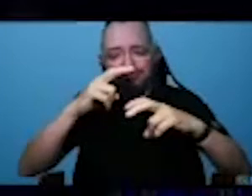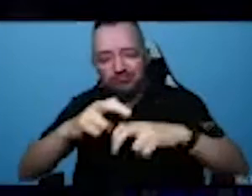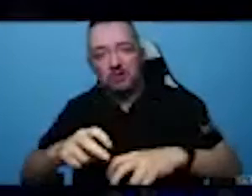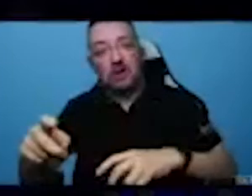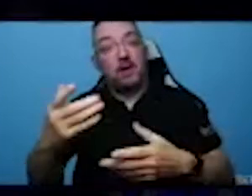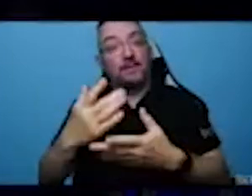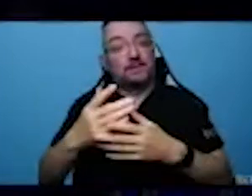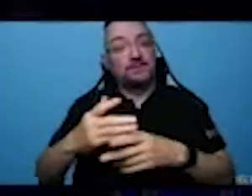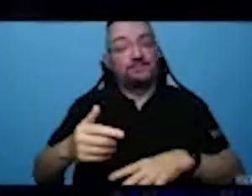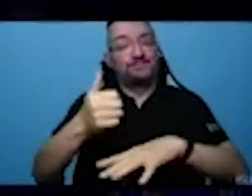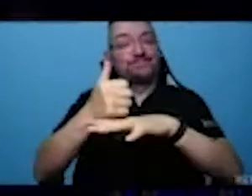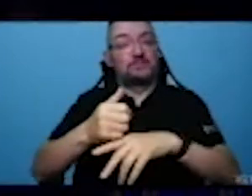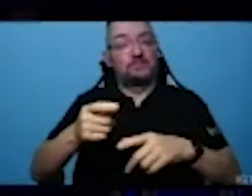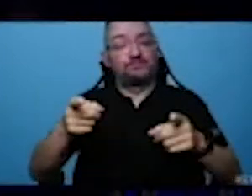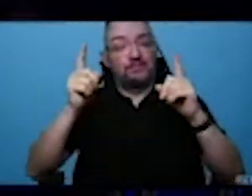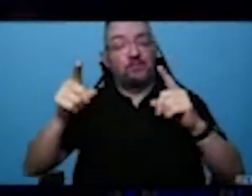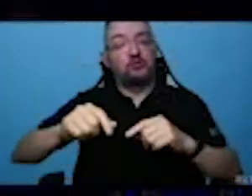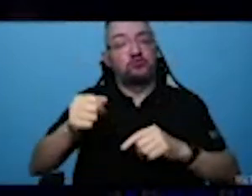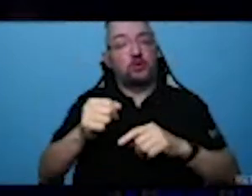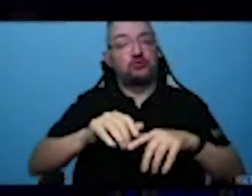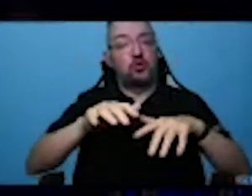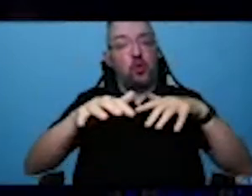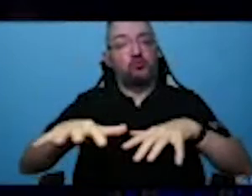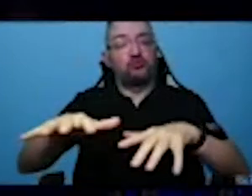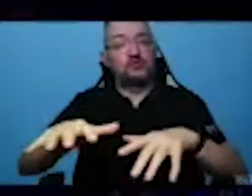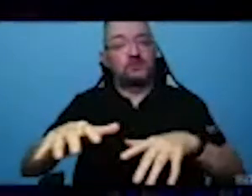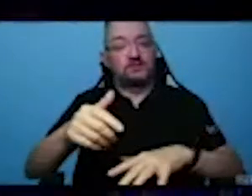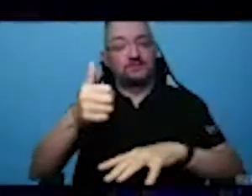Andrews, the very first to hold that post. Ian, give us an account of what the